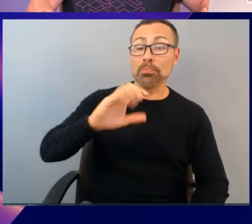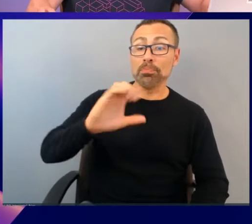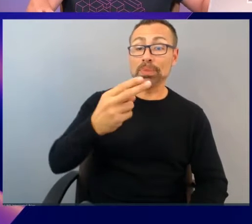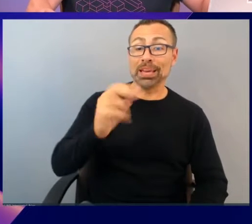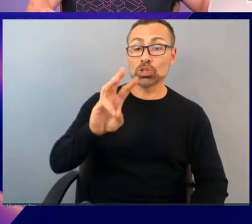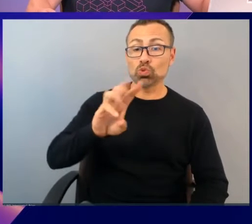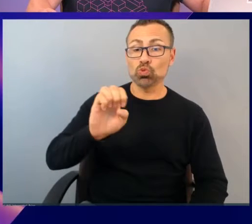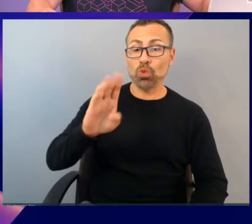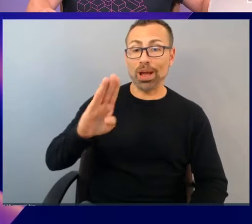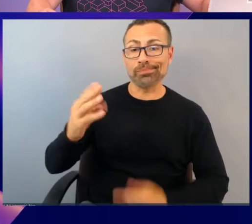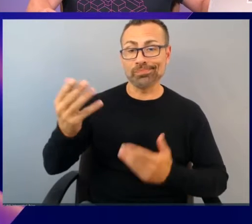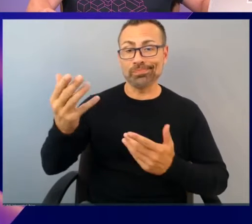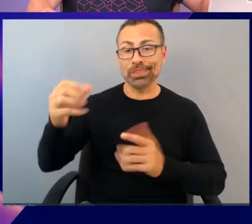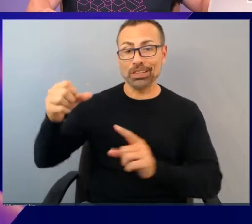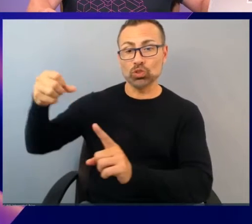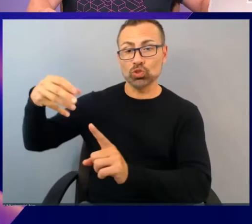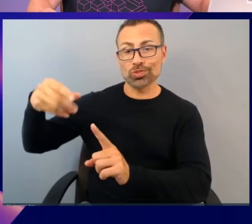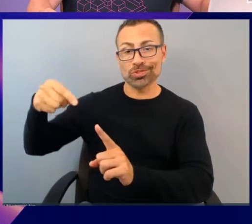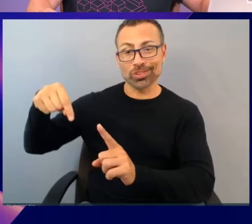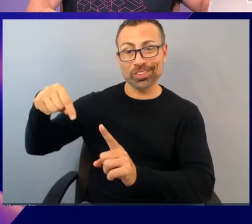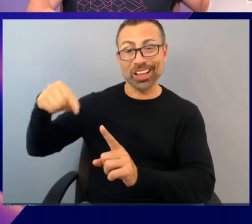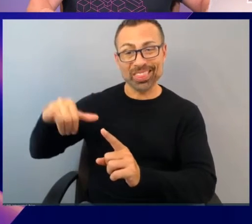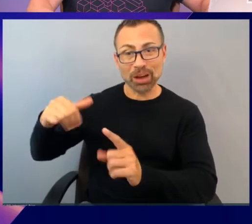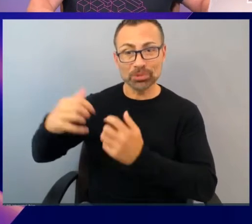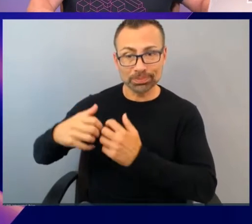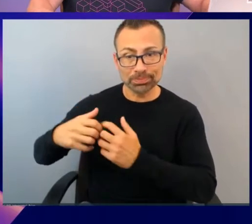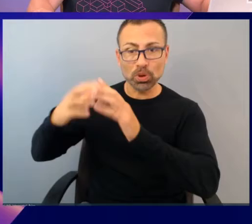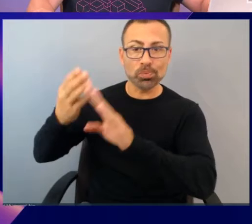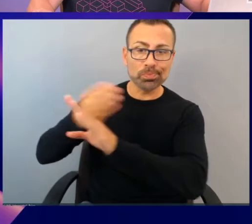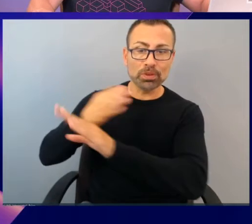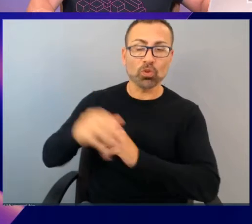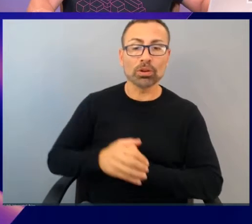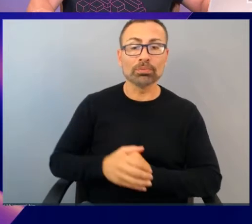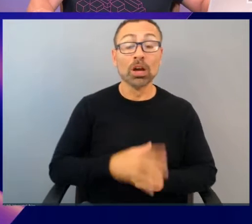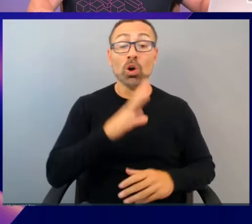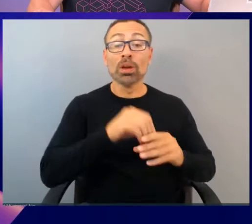Okay, and then in the query window, I'm gonna put in a query